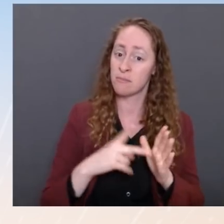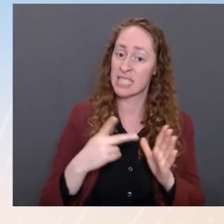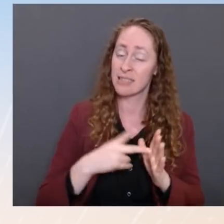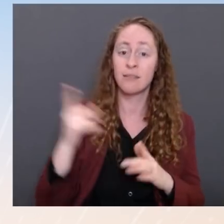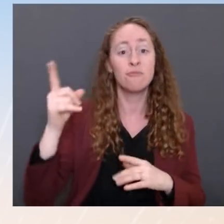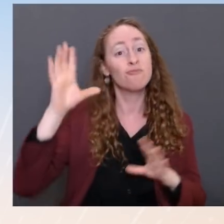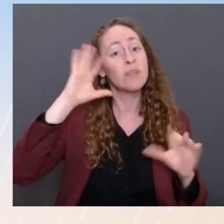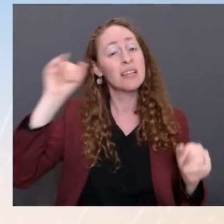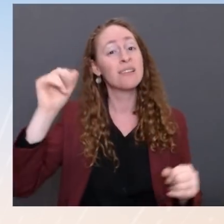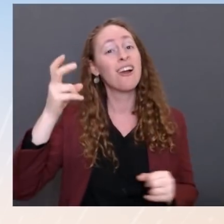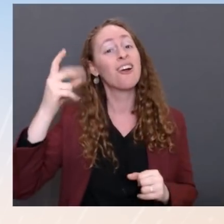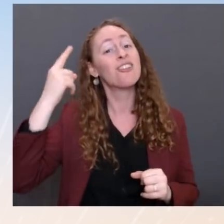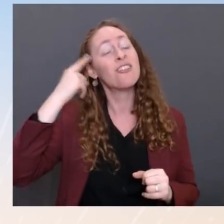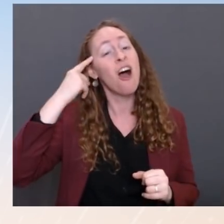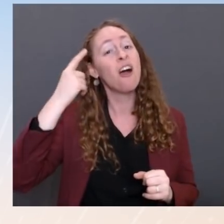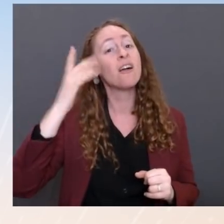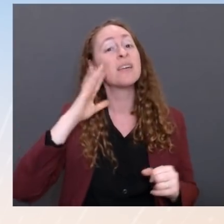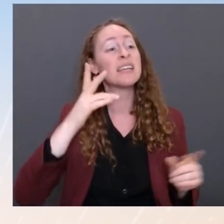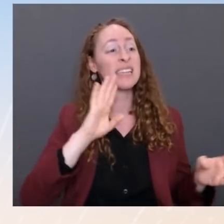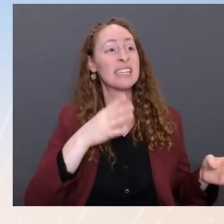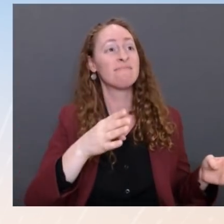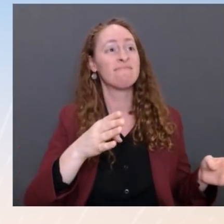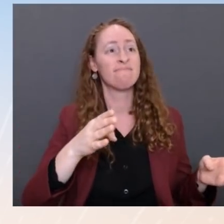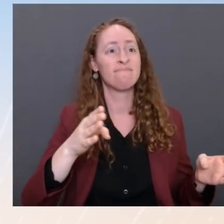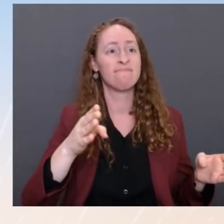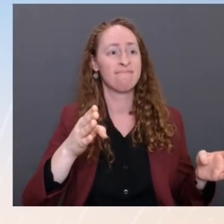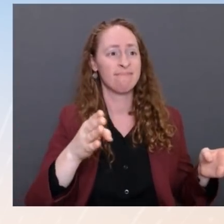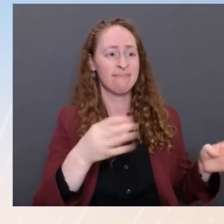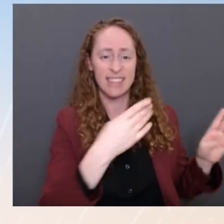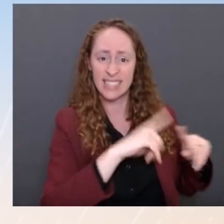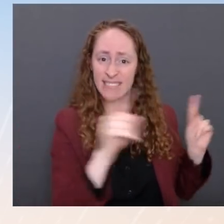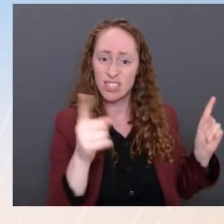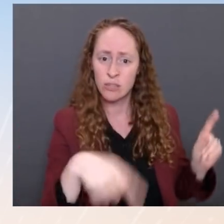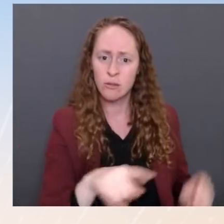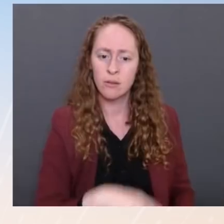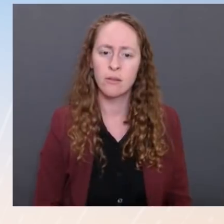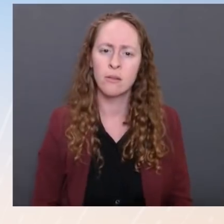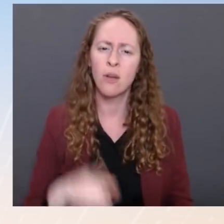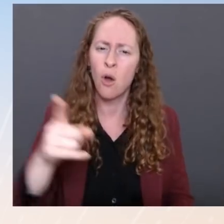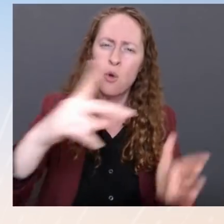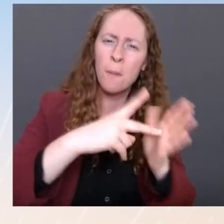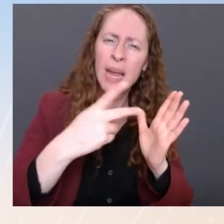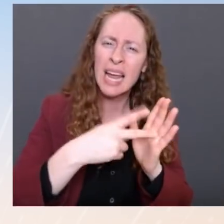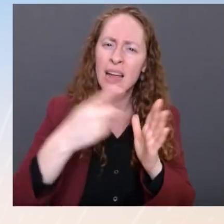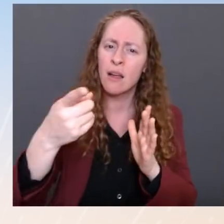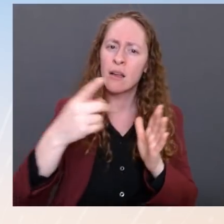followers of the former president? The Press: Just in terms of if ultra-MAGA, you know, as he says, controls the party,